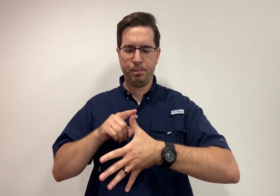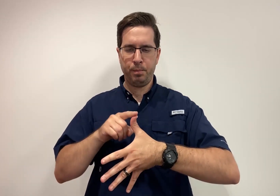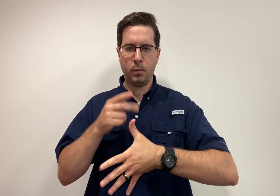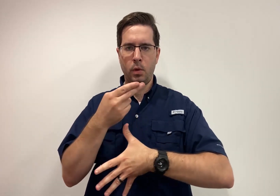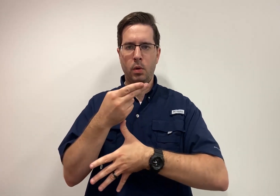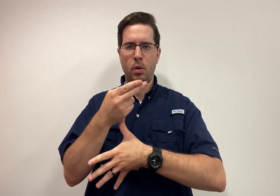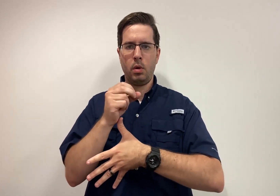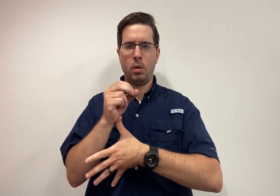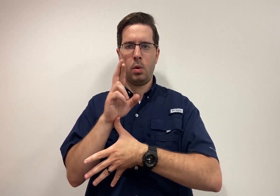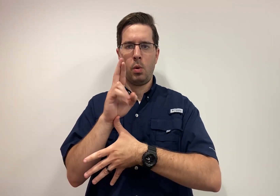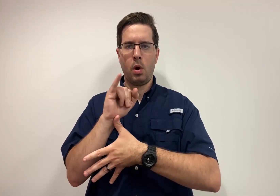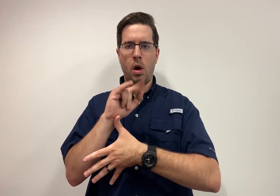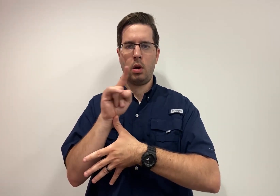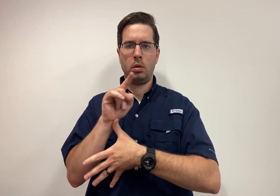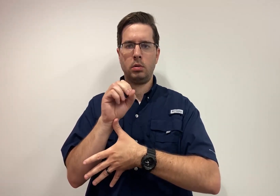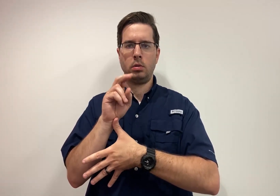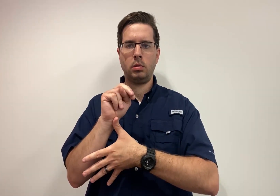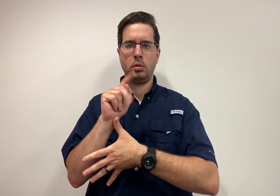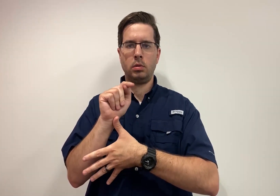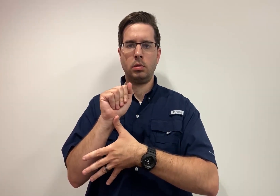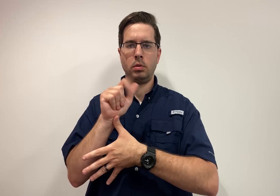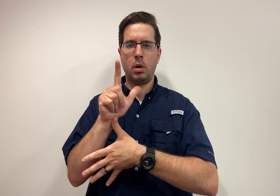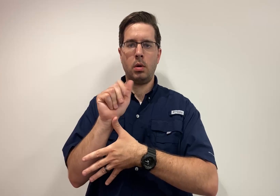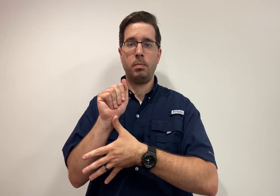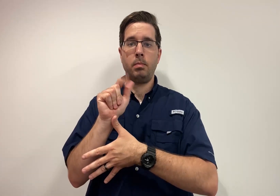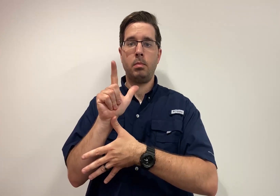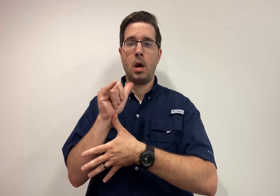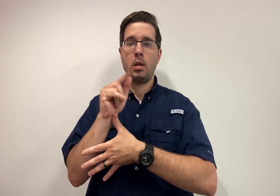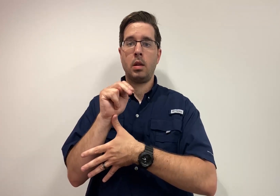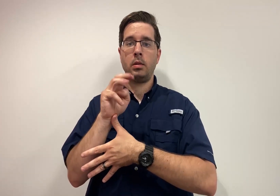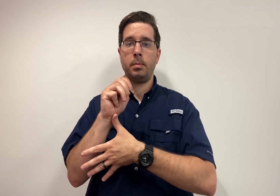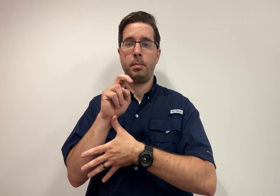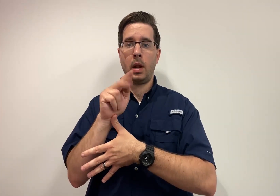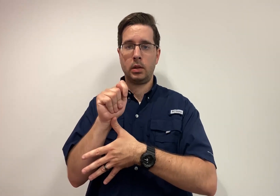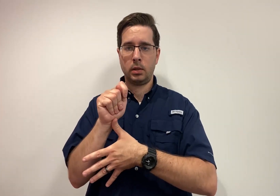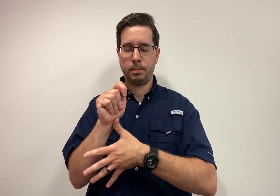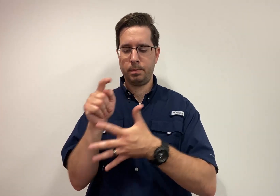(1) horizontal alignment,